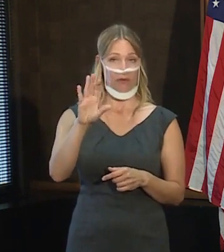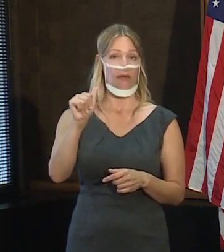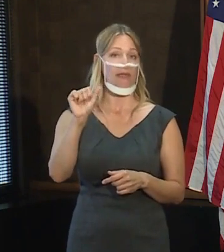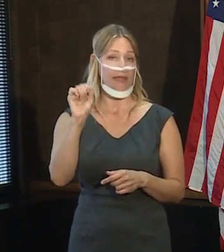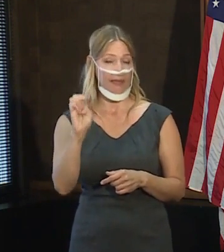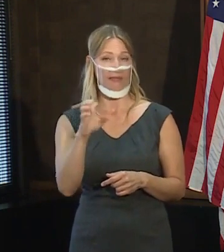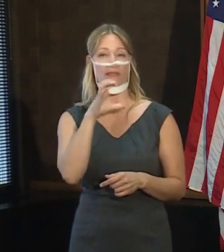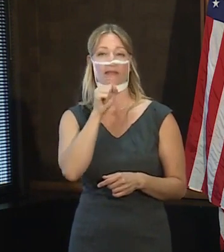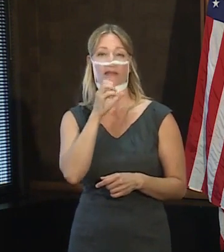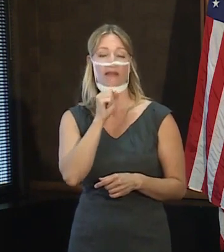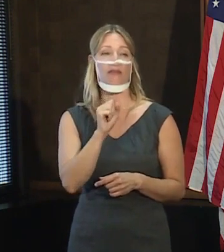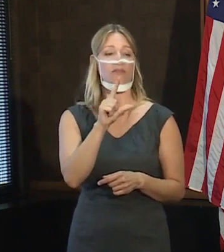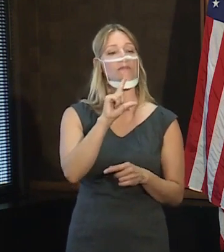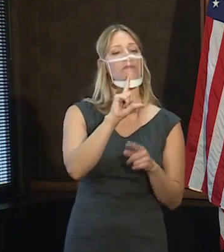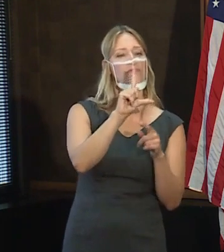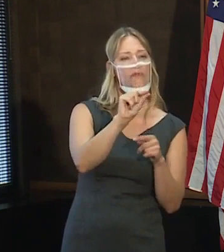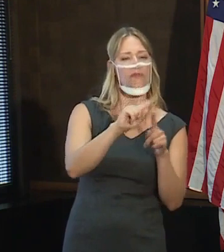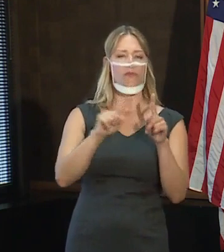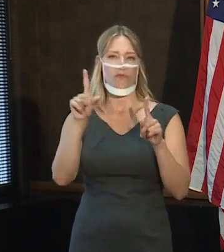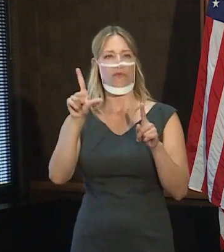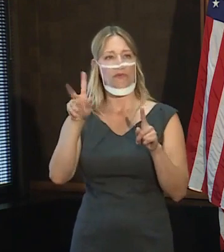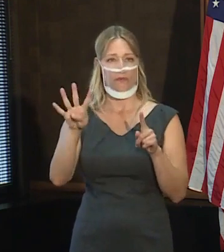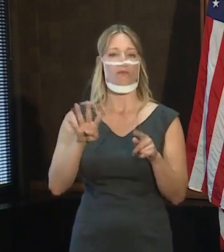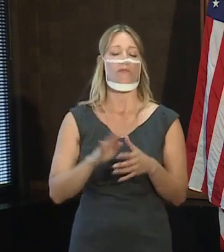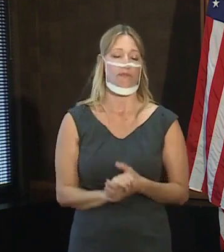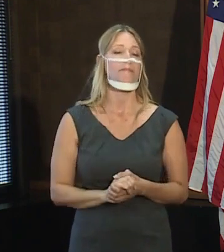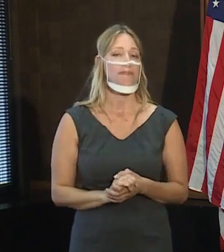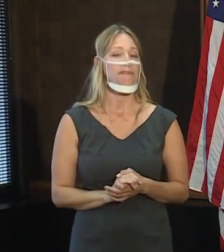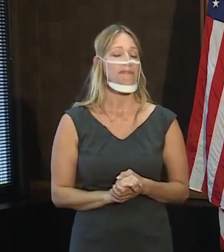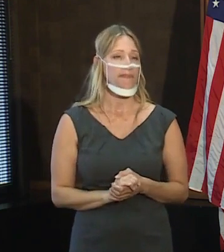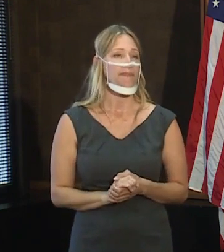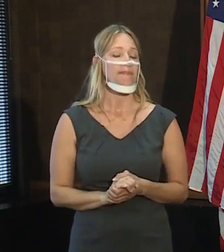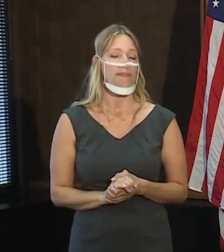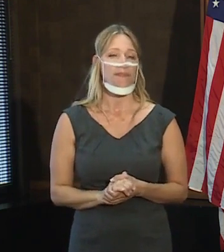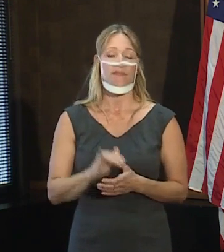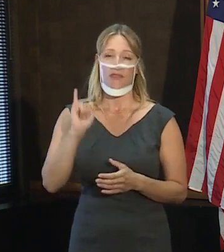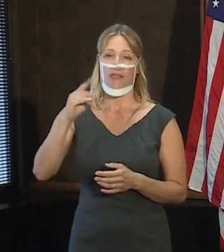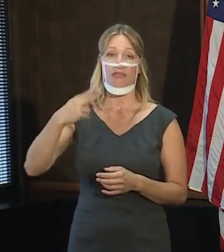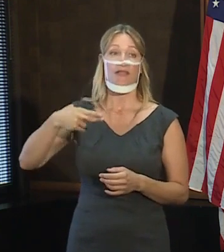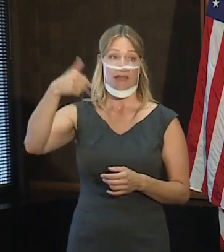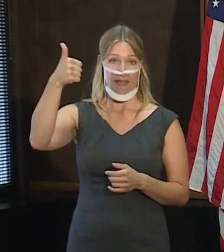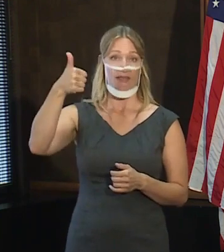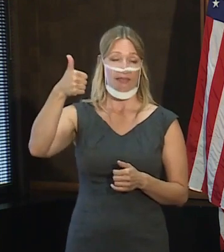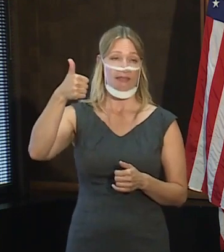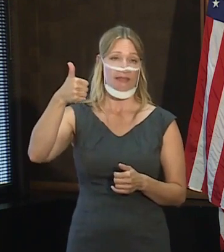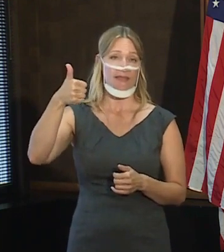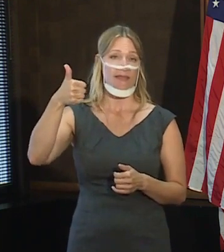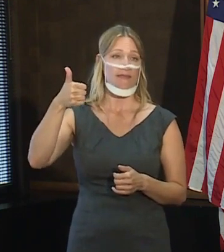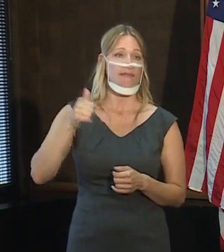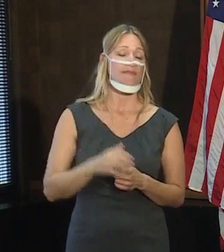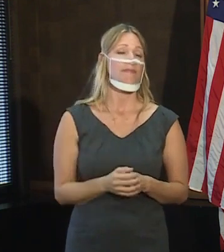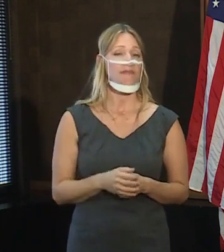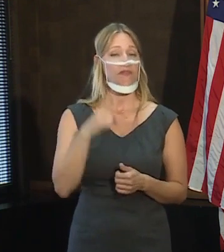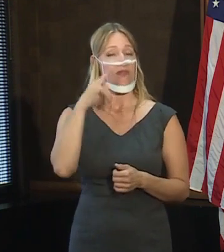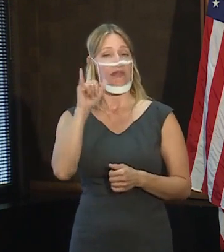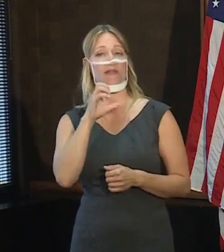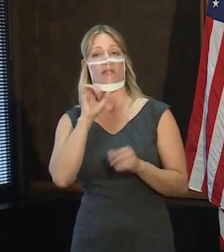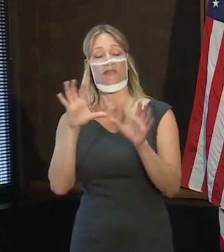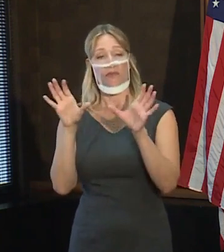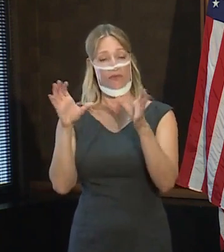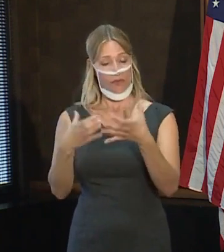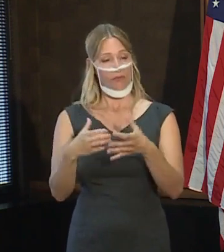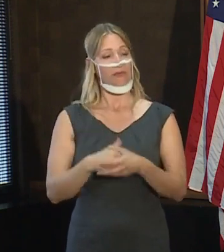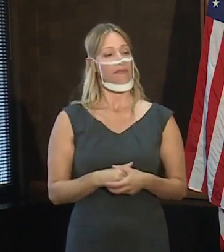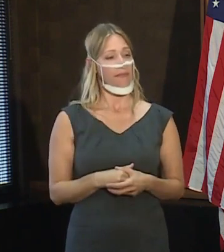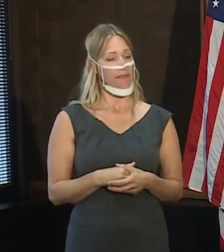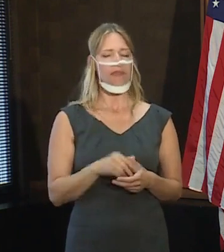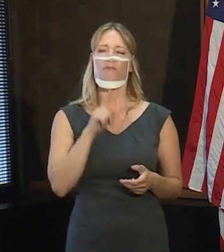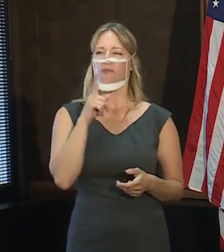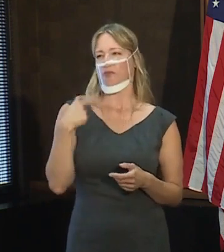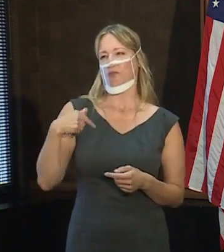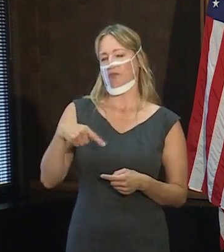UH BRACKET AND A TOTAL OF 1104 CASES IN THE 20 TO 24 YEAR AGE GROUPS.